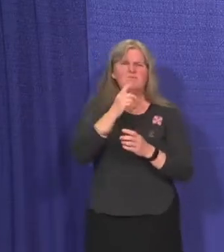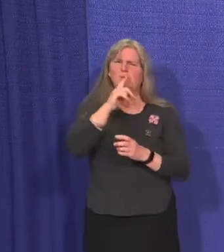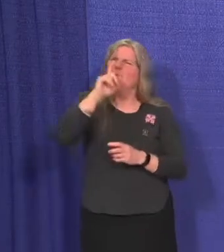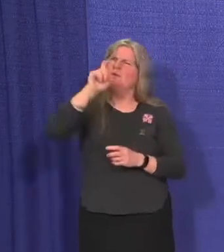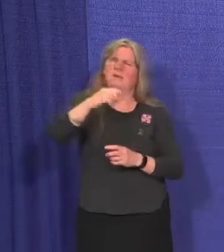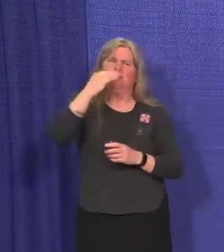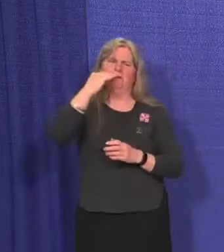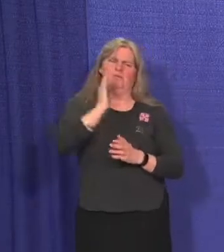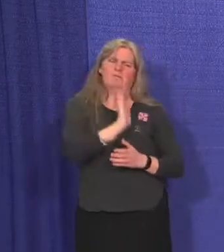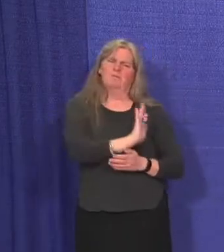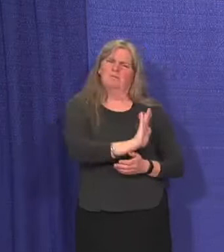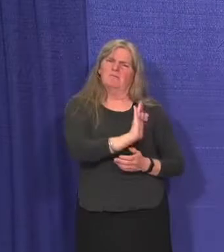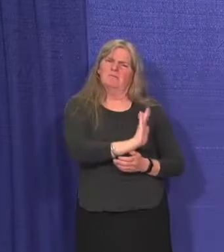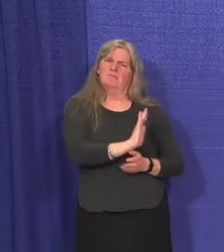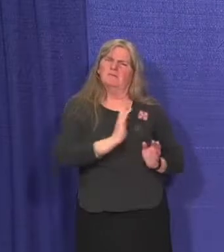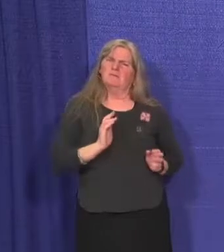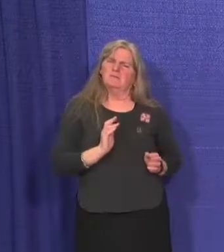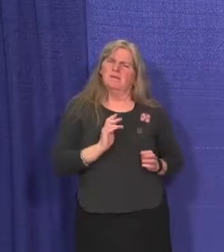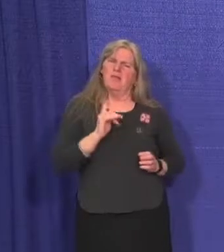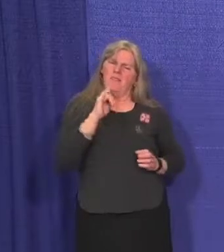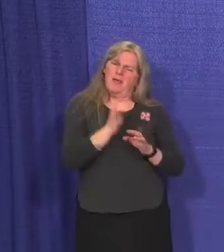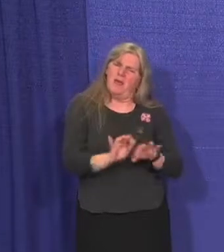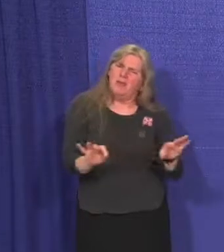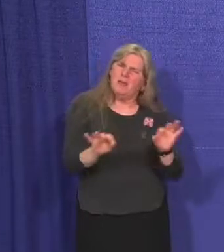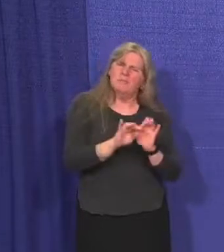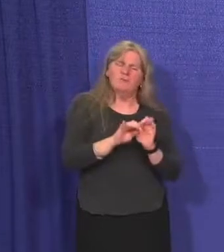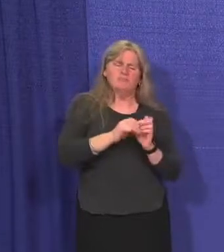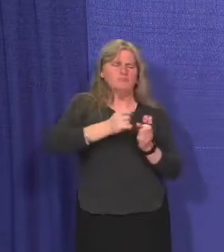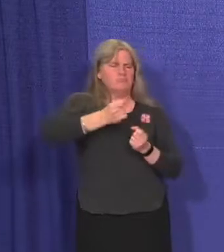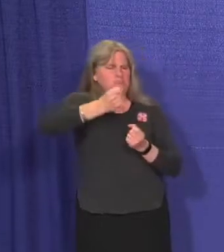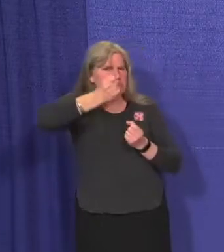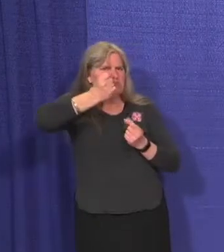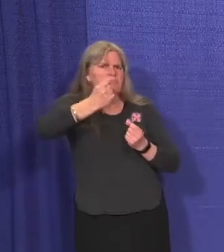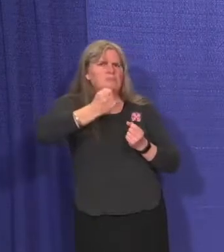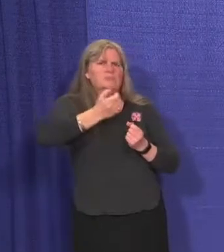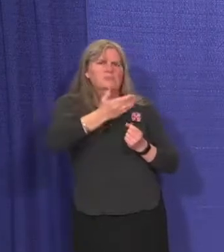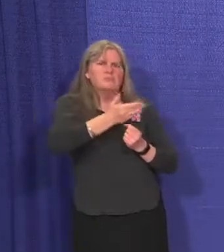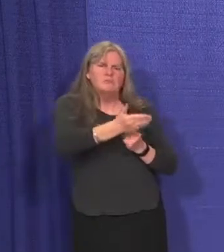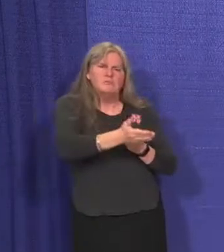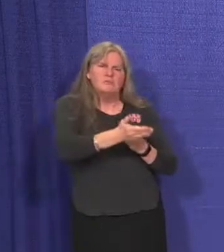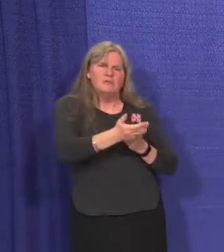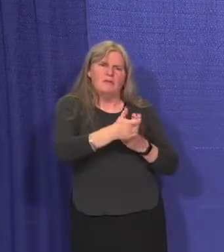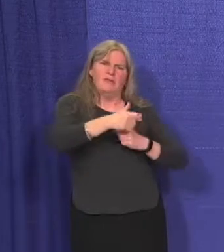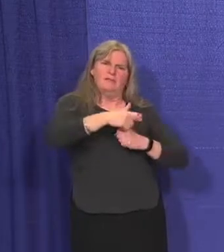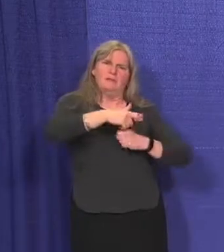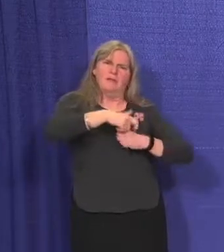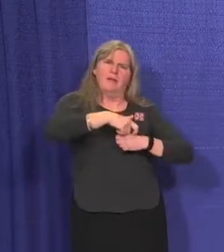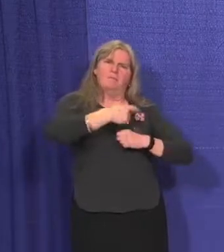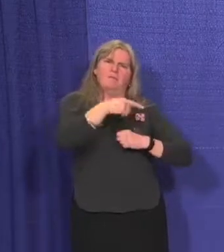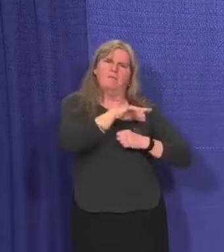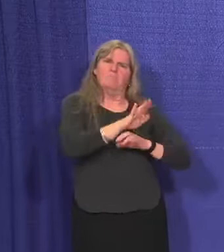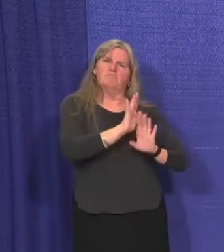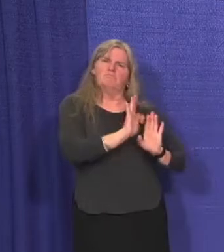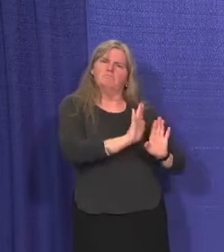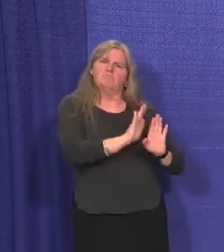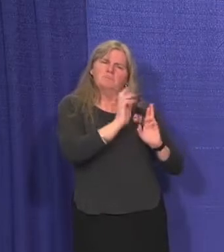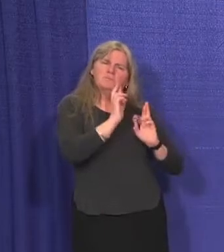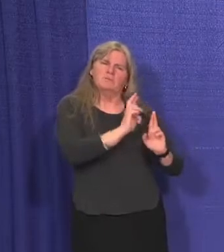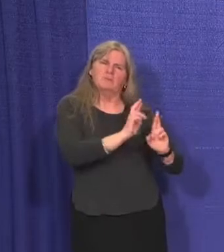information please remember we will not release any further information in regards to the staff to protect the privacy of